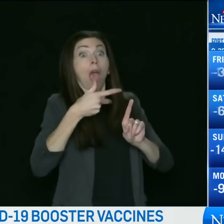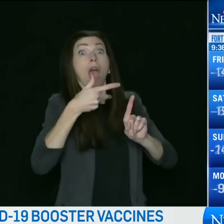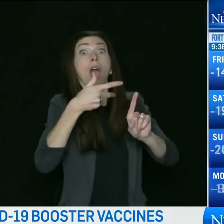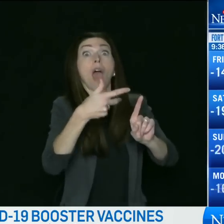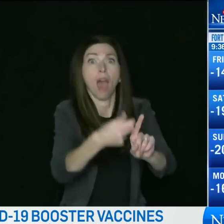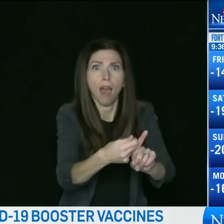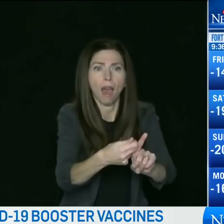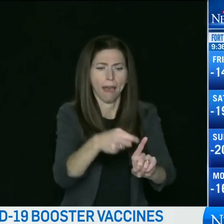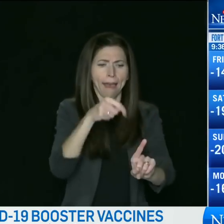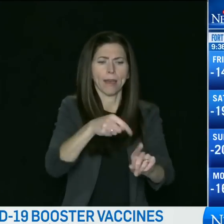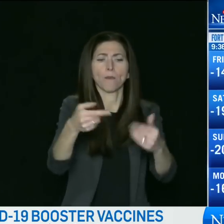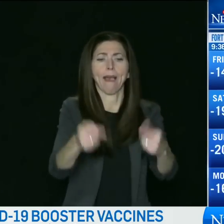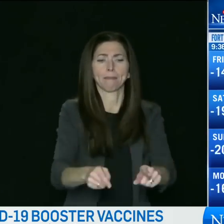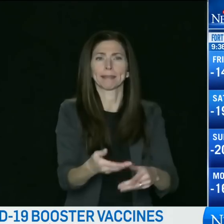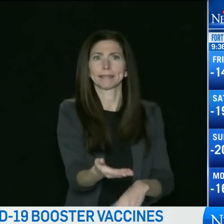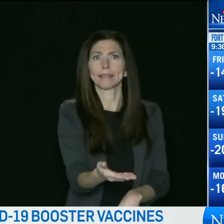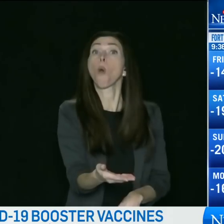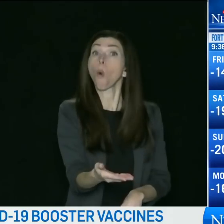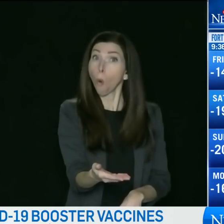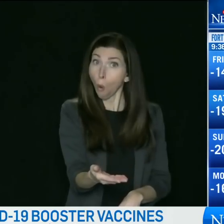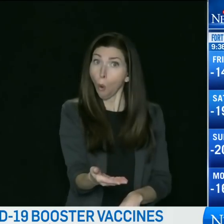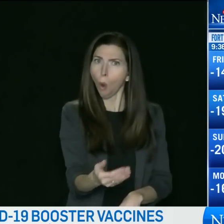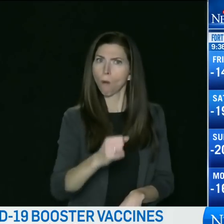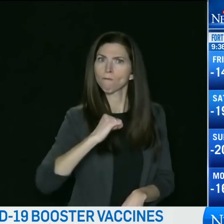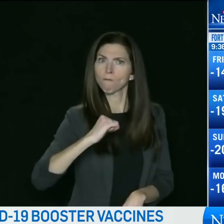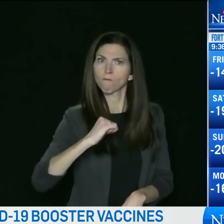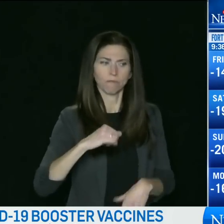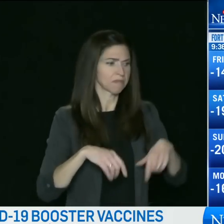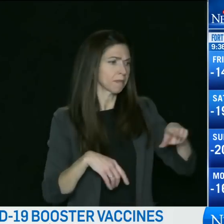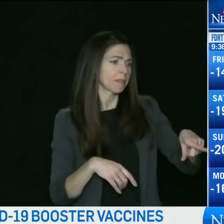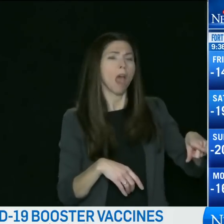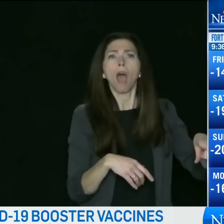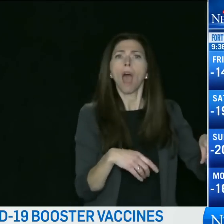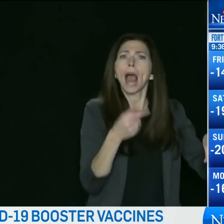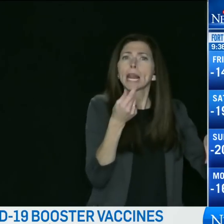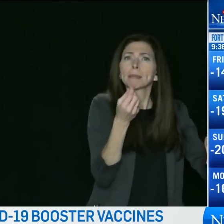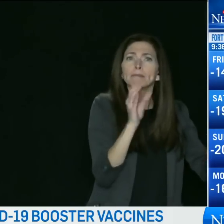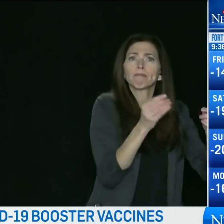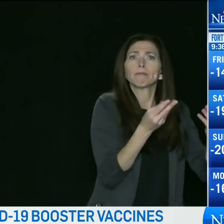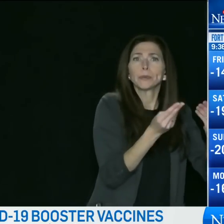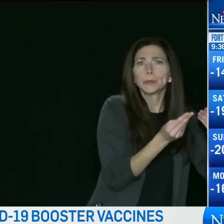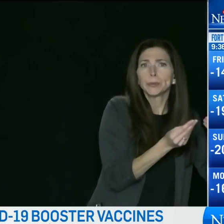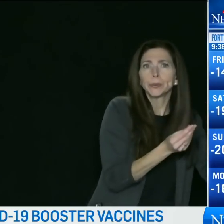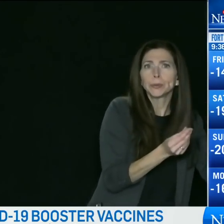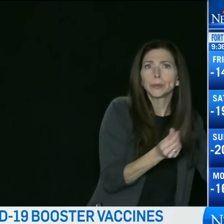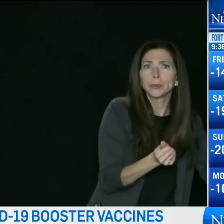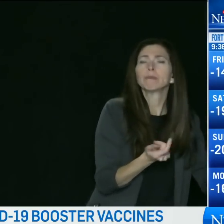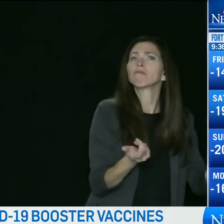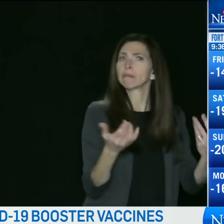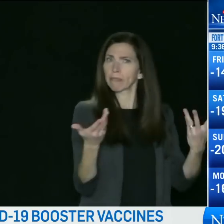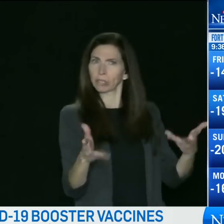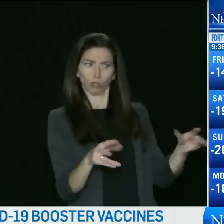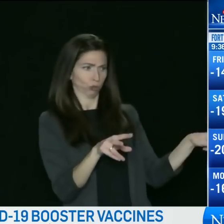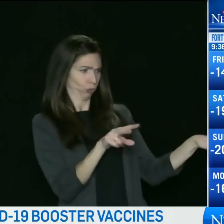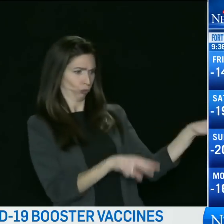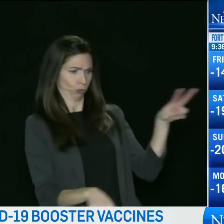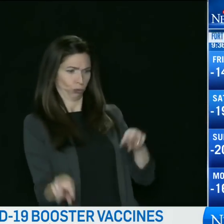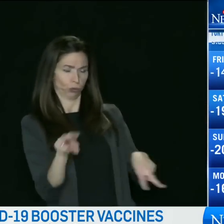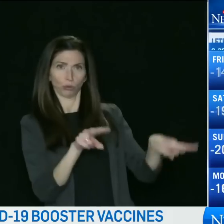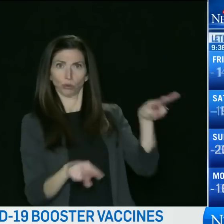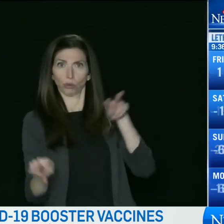SECOND DOSE WHERE LONGER